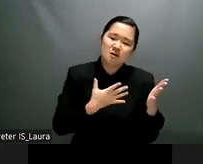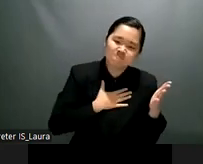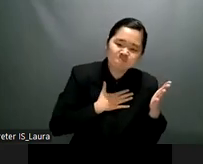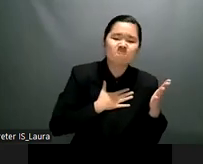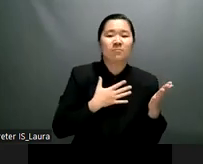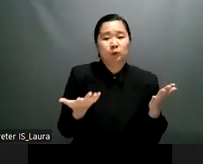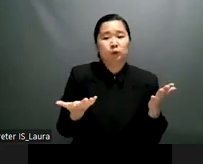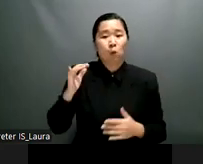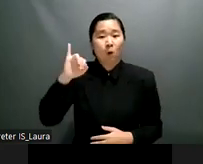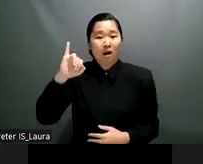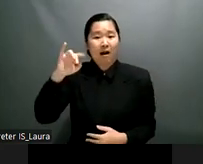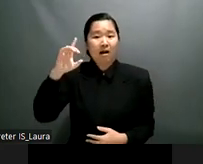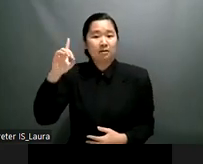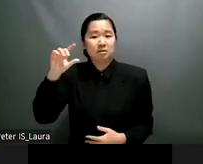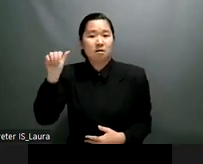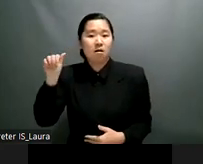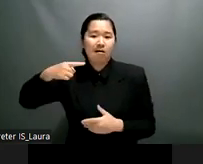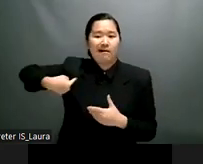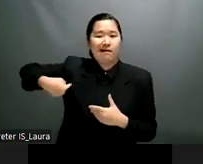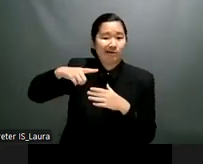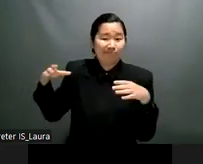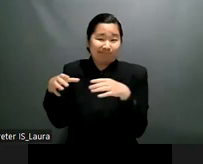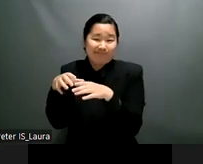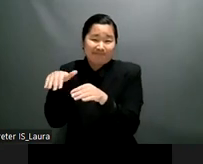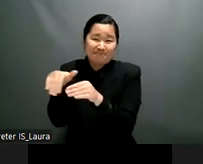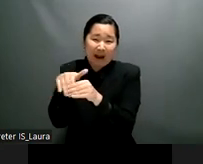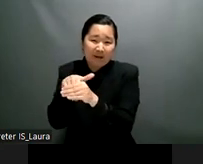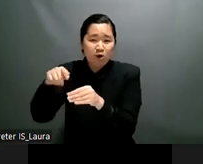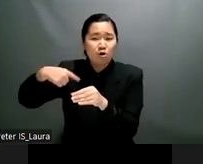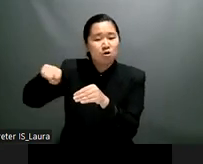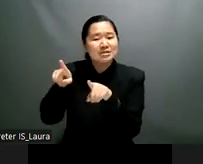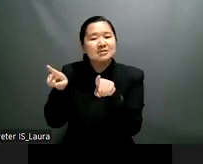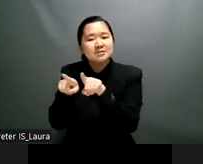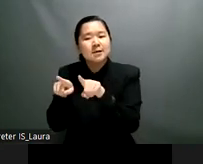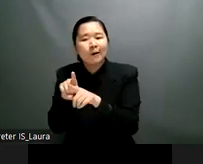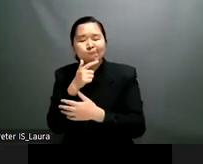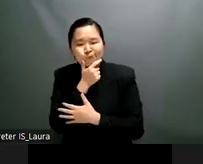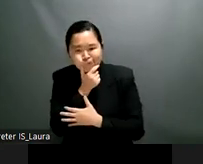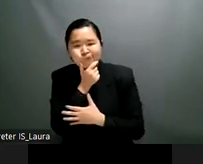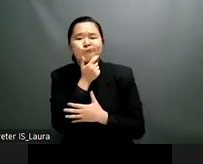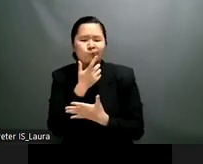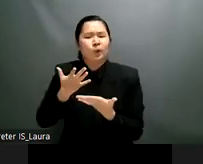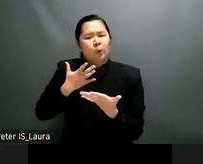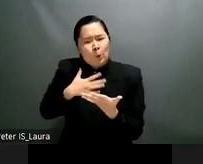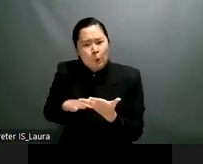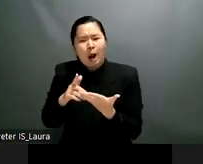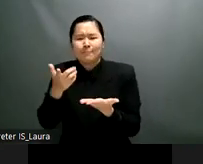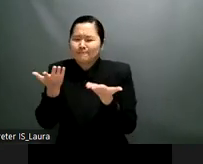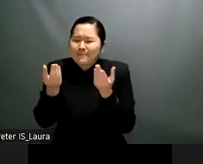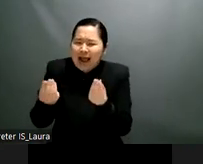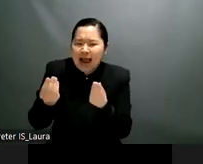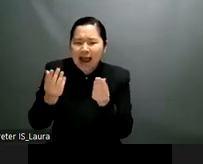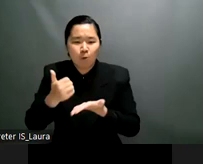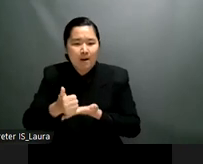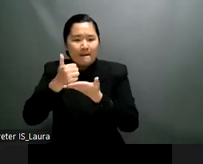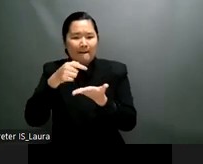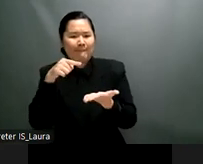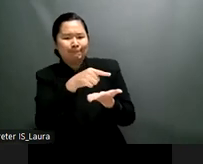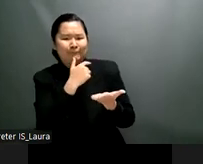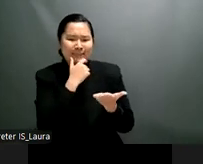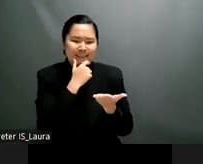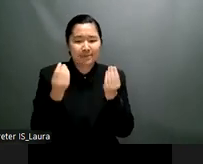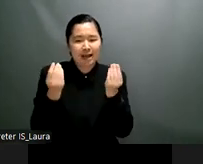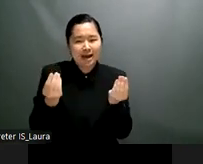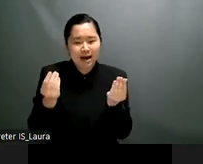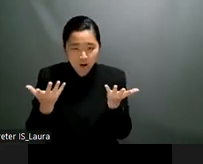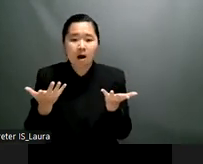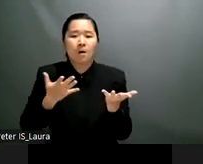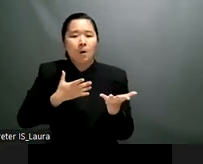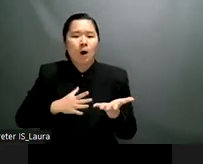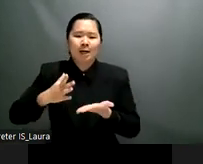for a disability inclusive in emergency response mechanism to fill a gap in coordination